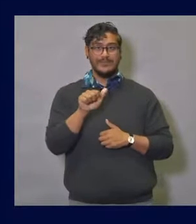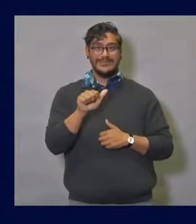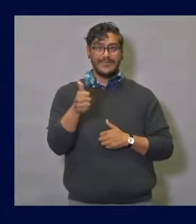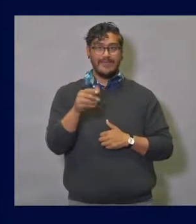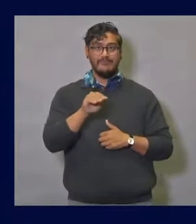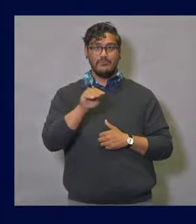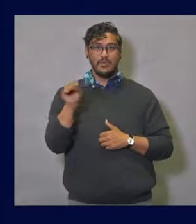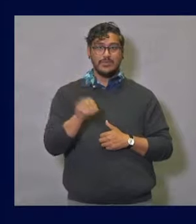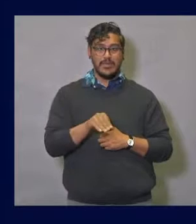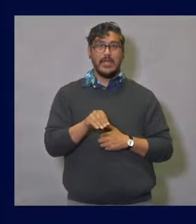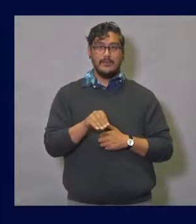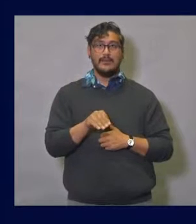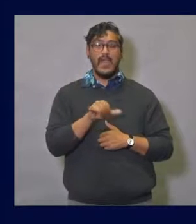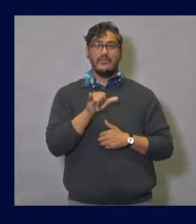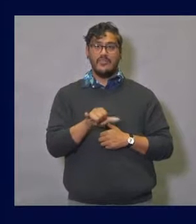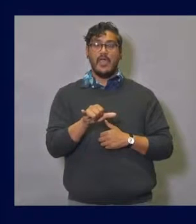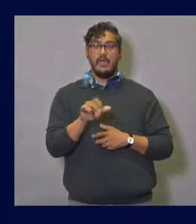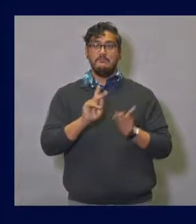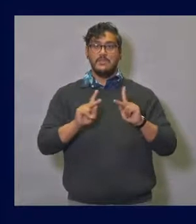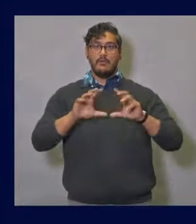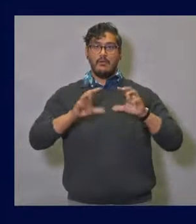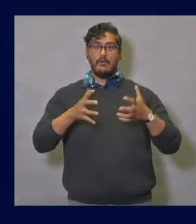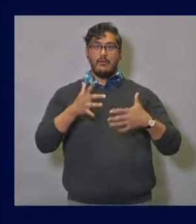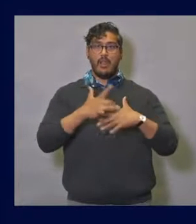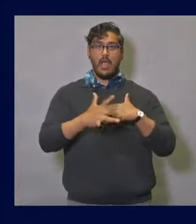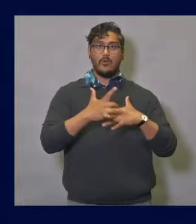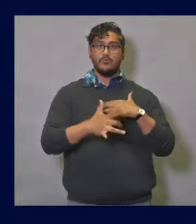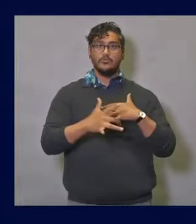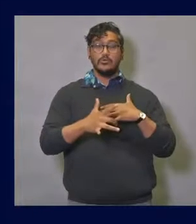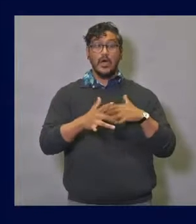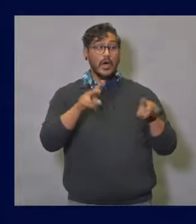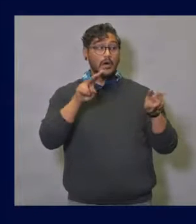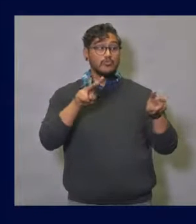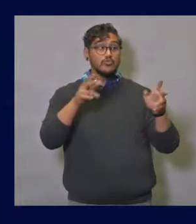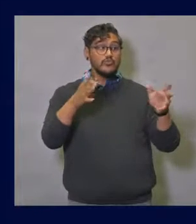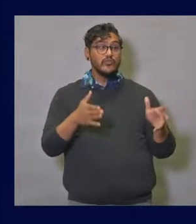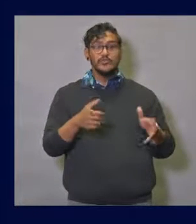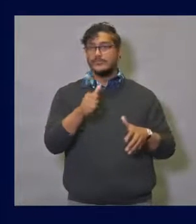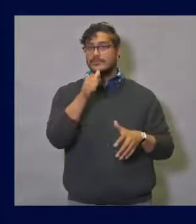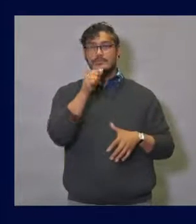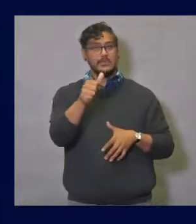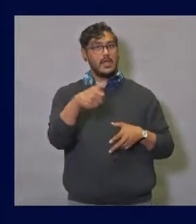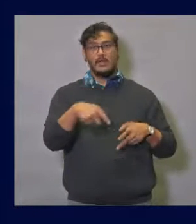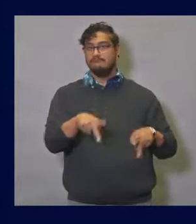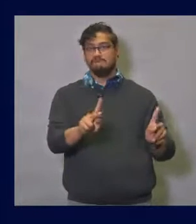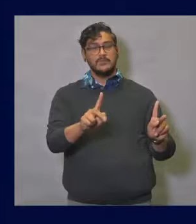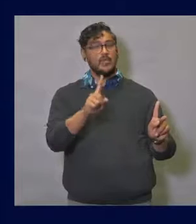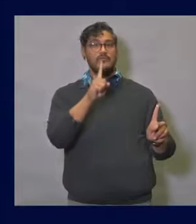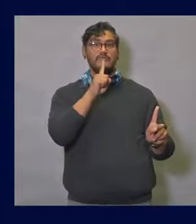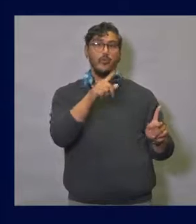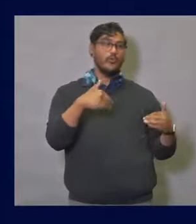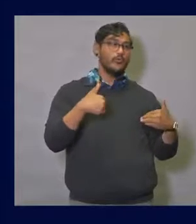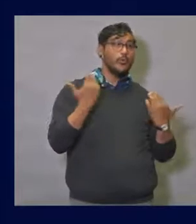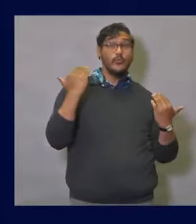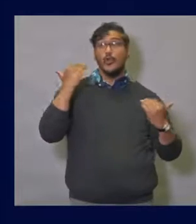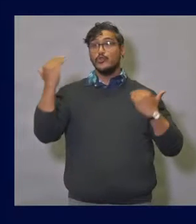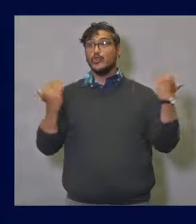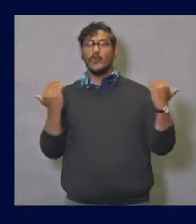ACTIVITIES TO 10% OF THE INDOOR